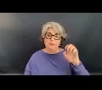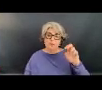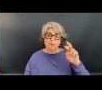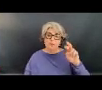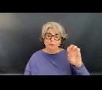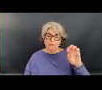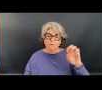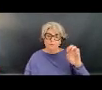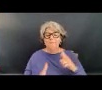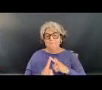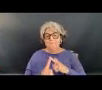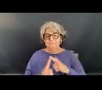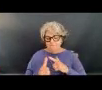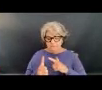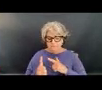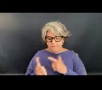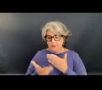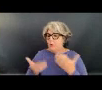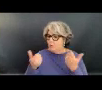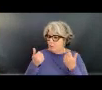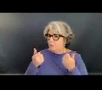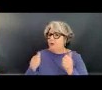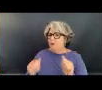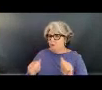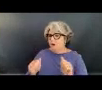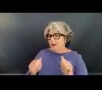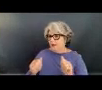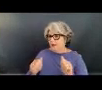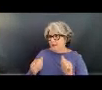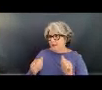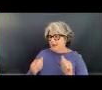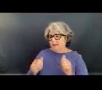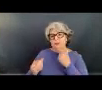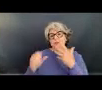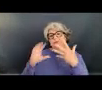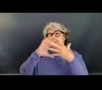So we try to and tell stories of those people who are working in